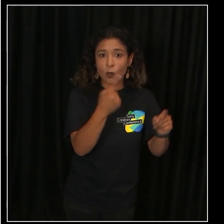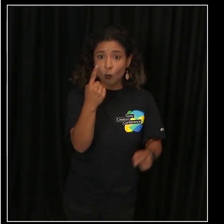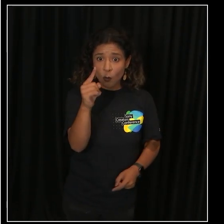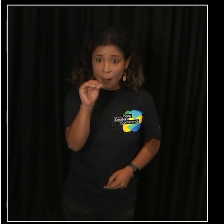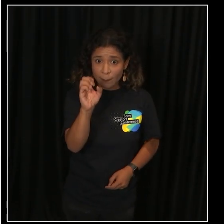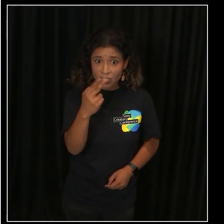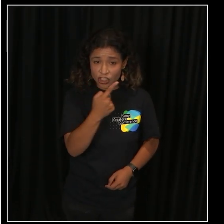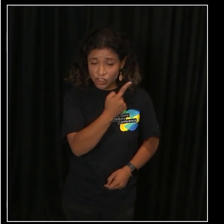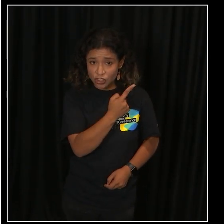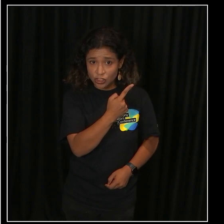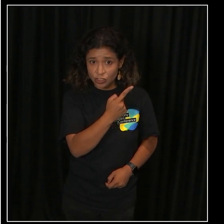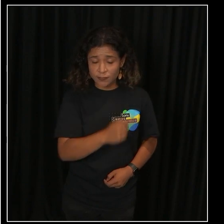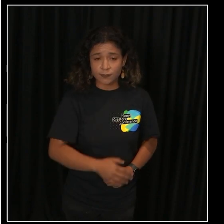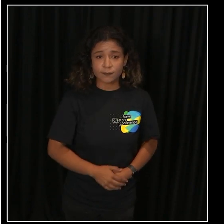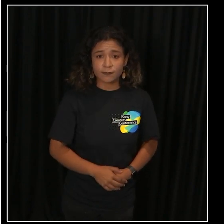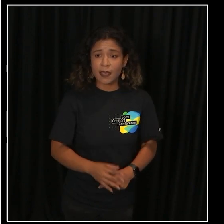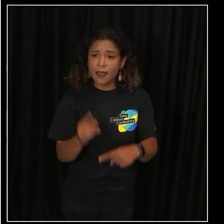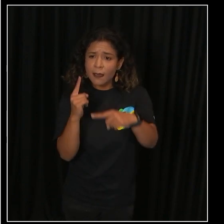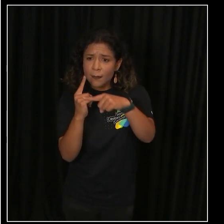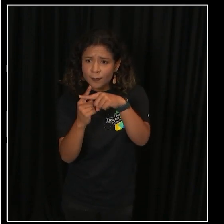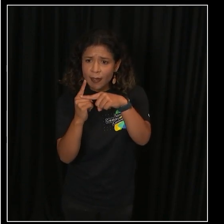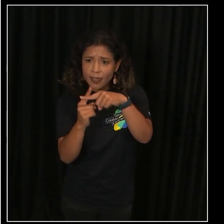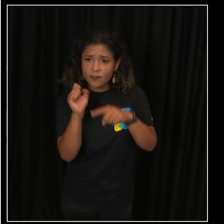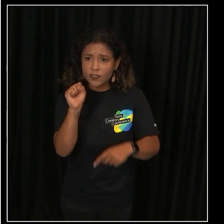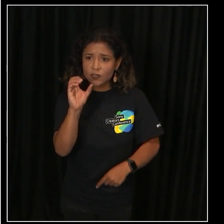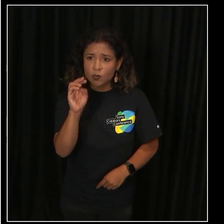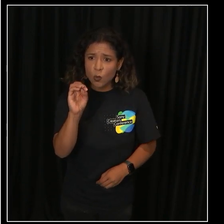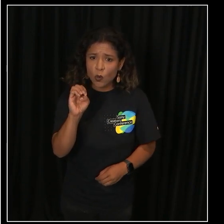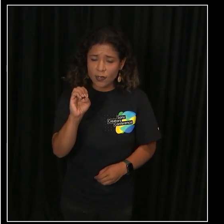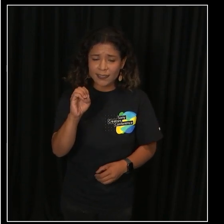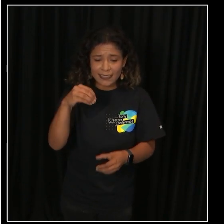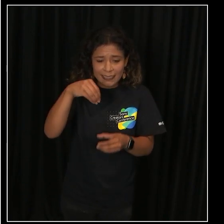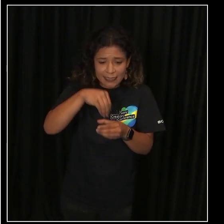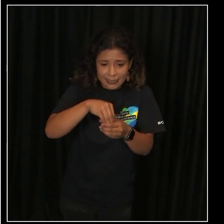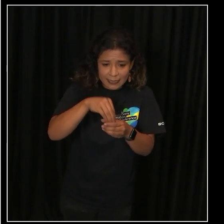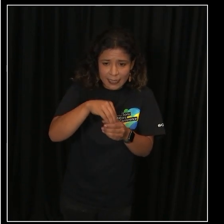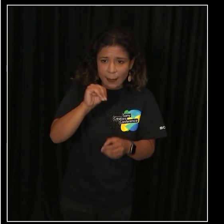You have essentially a positive score inside the mesh and then they score outside of it.